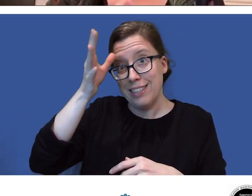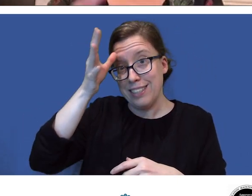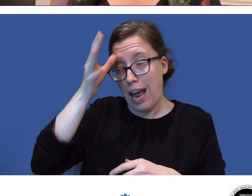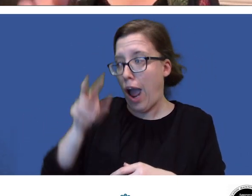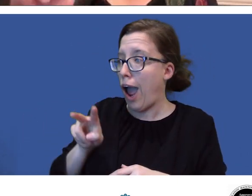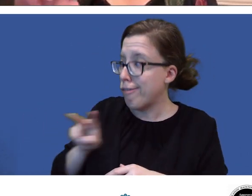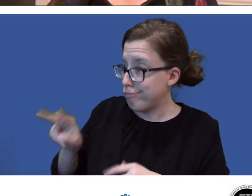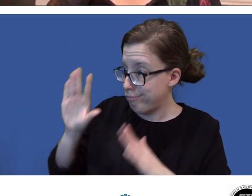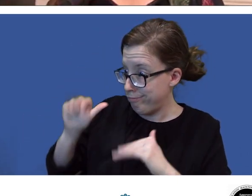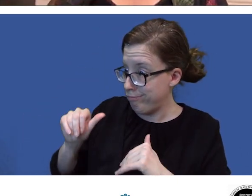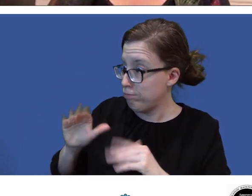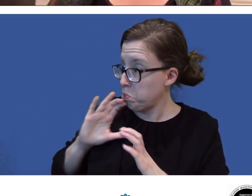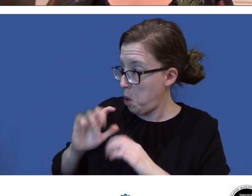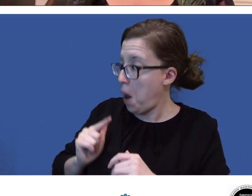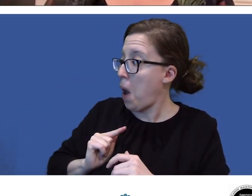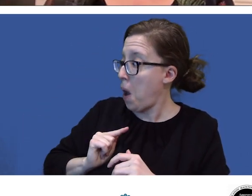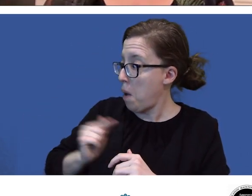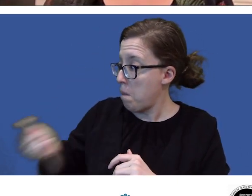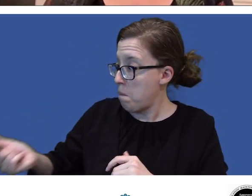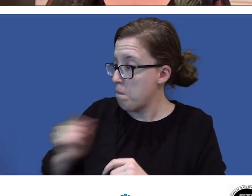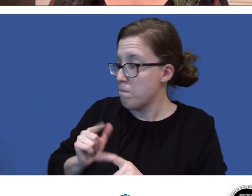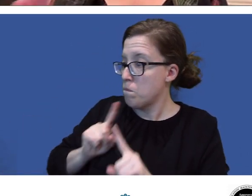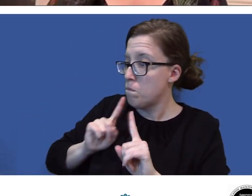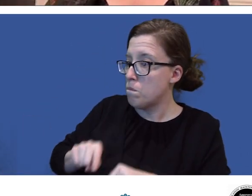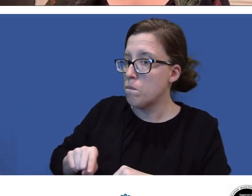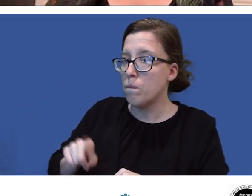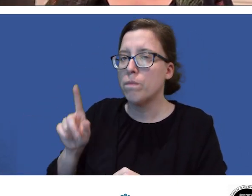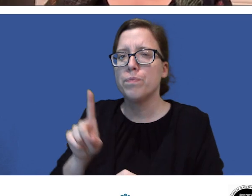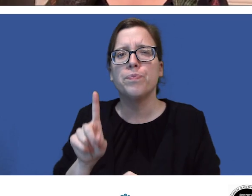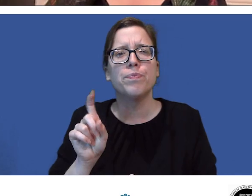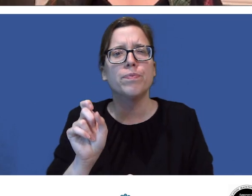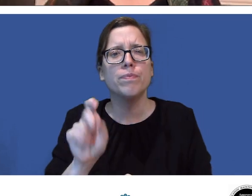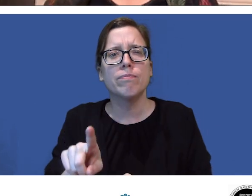He's expecting his son to communicate. He is responsive.